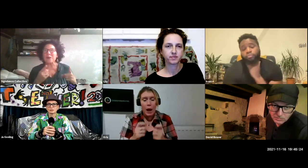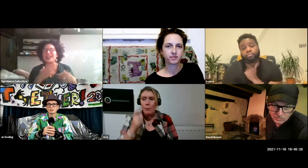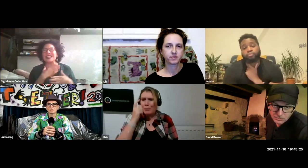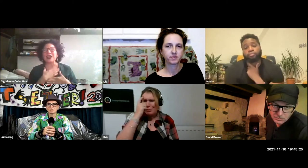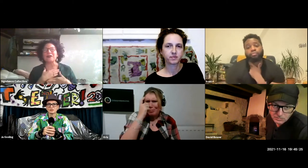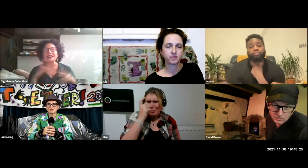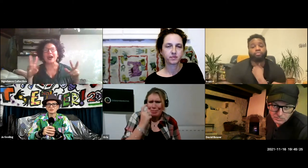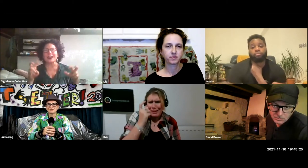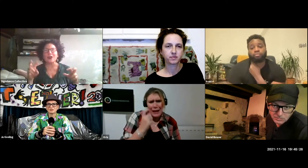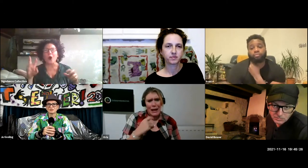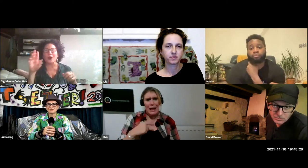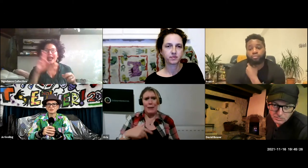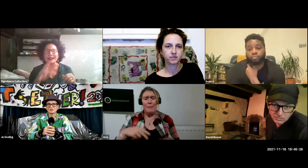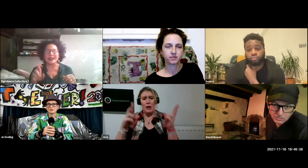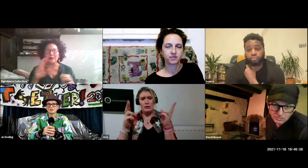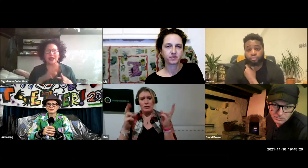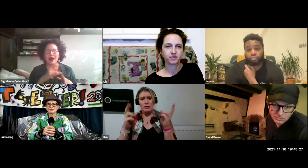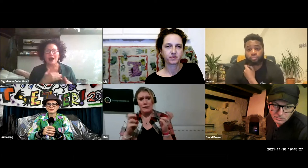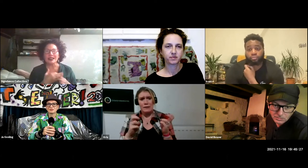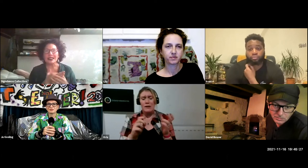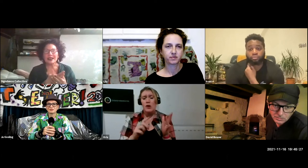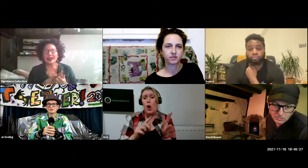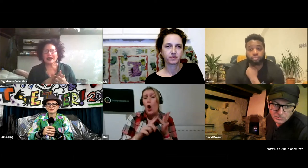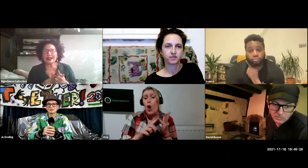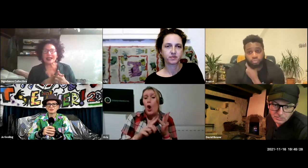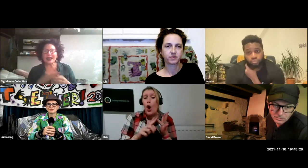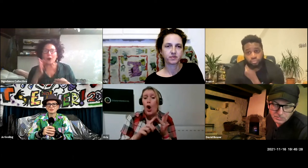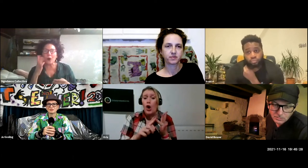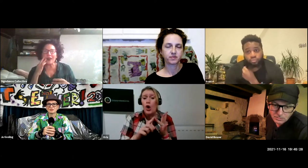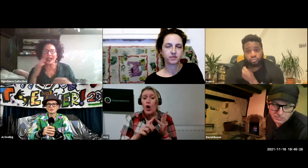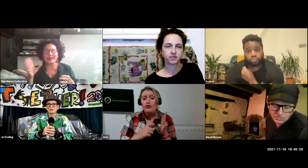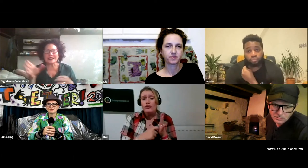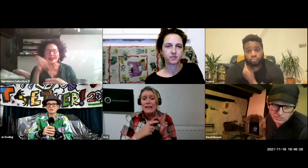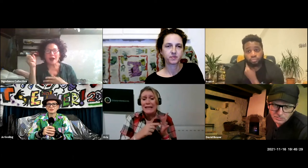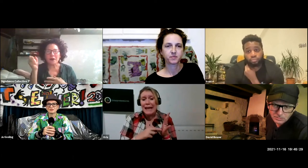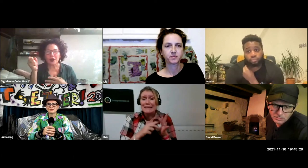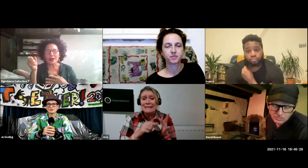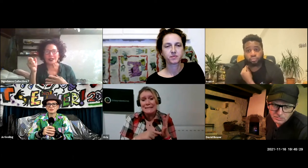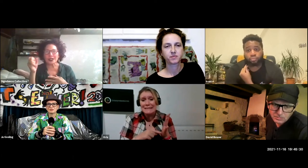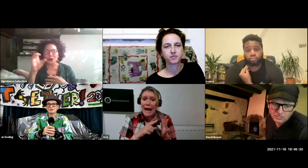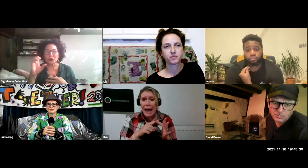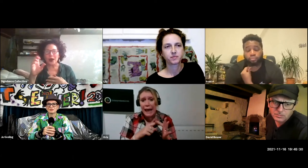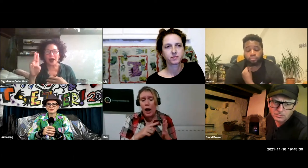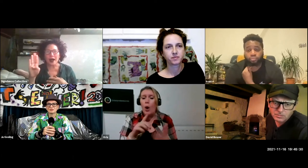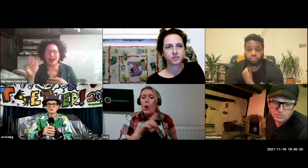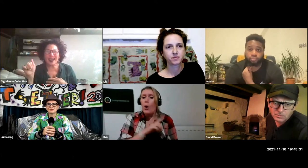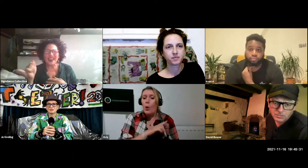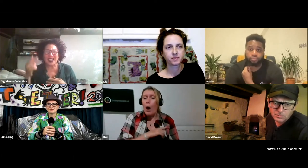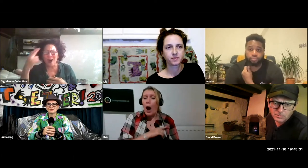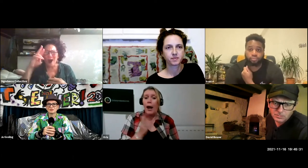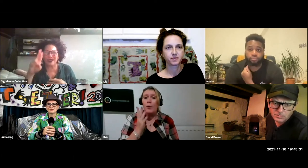the whole company, so in lockdown we worked with about 8 artists plus people